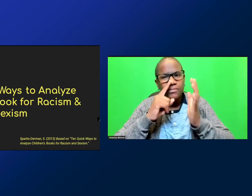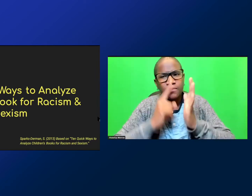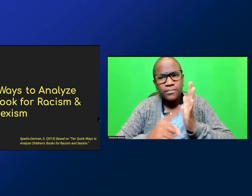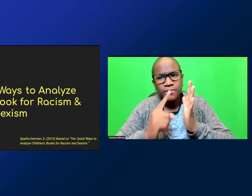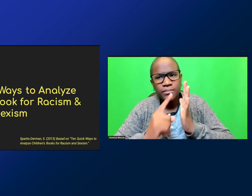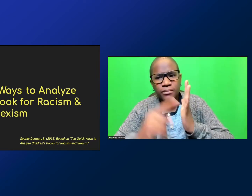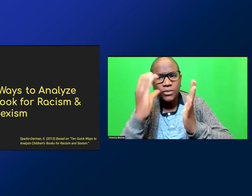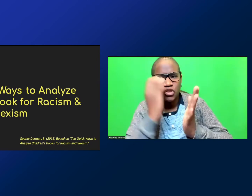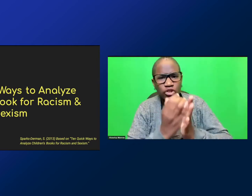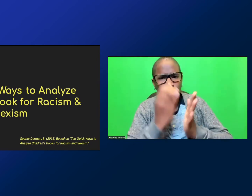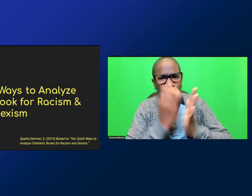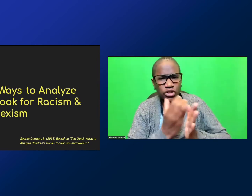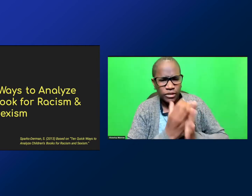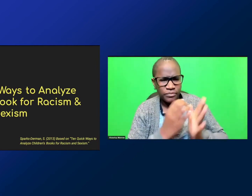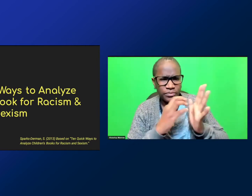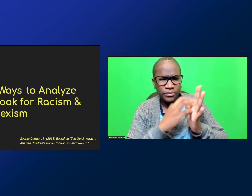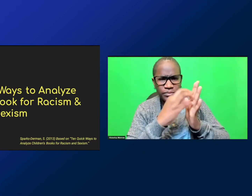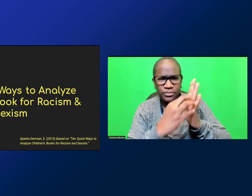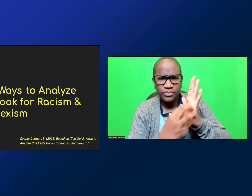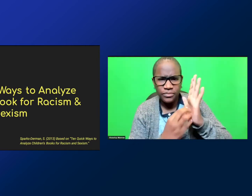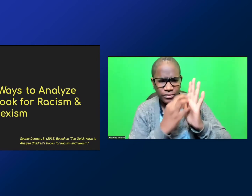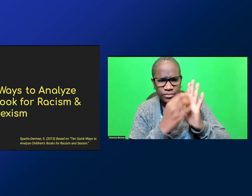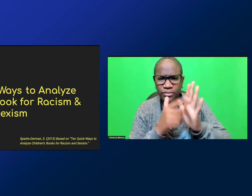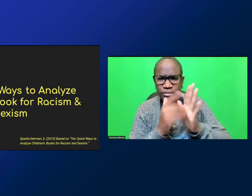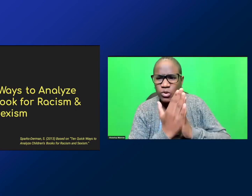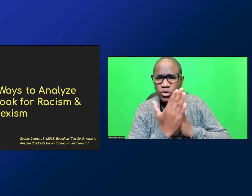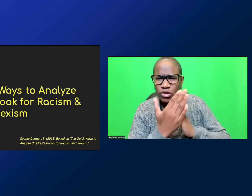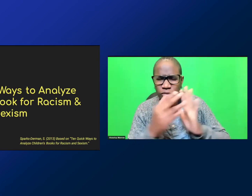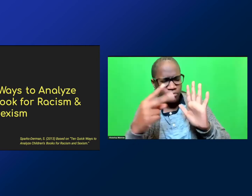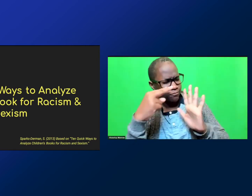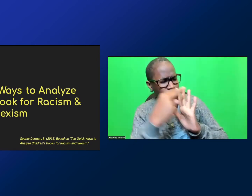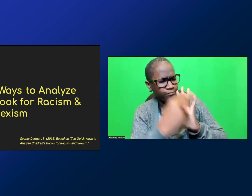when you're looking at a children's book illustration i want you to start noticing what